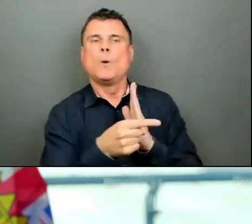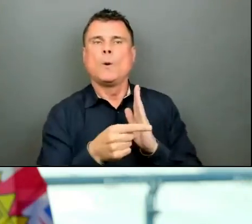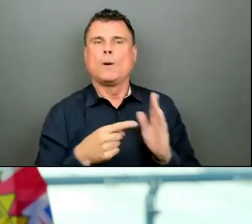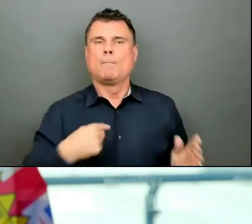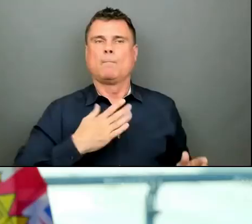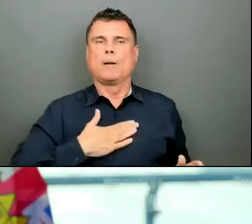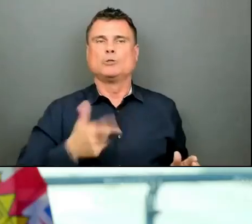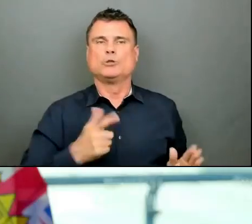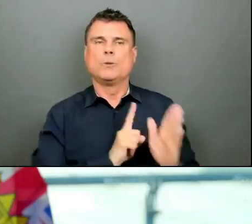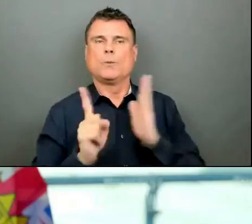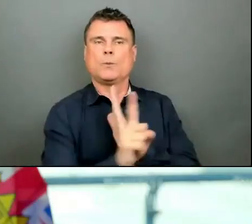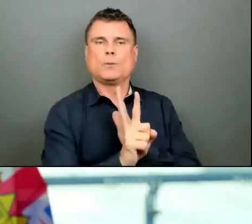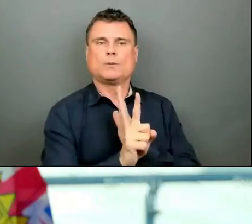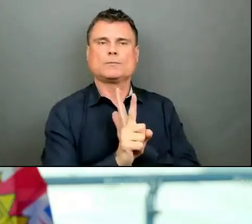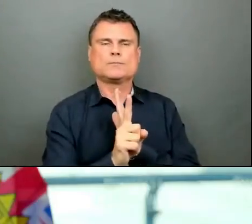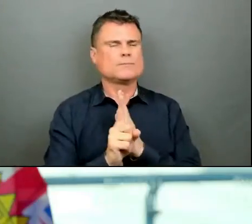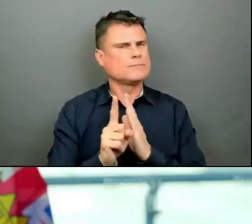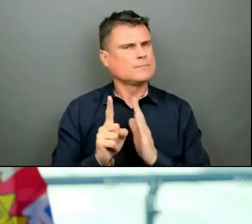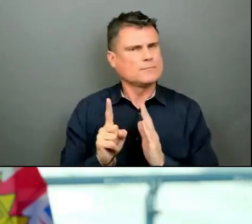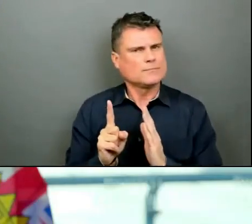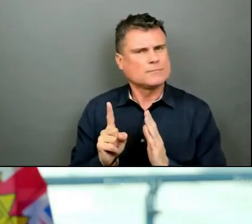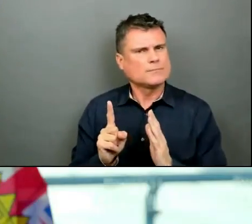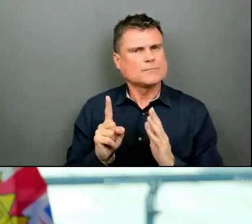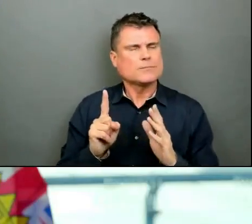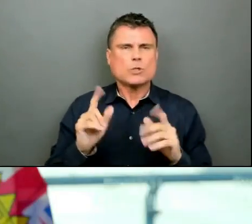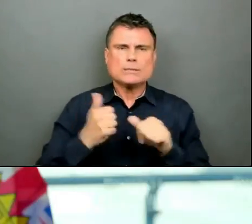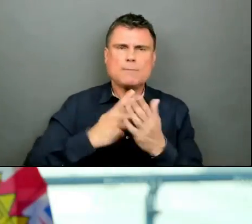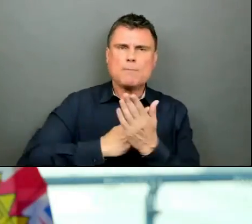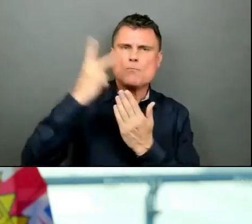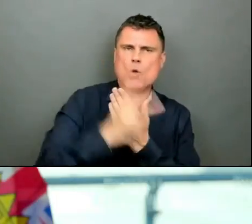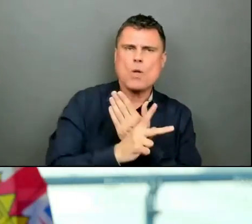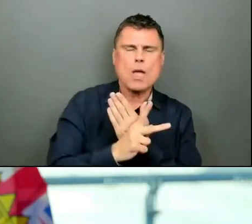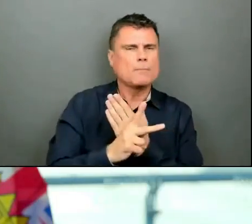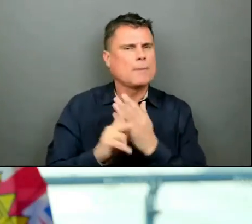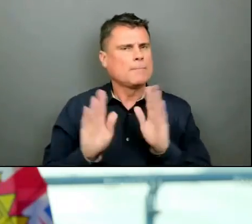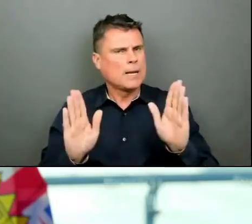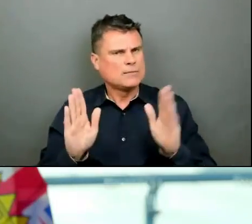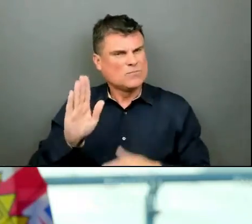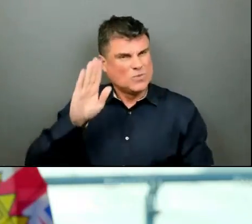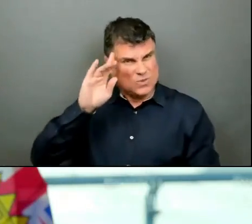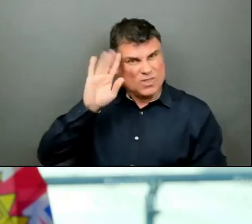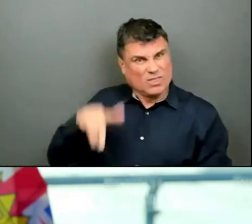touched on how you're trying to get these programs started up for essential worker, but do